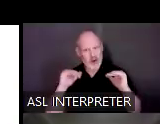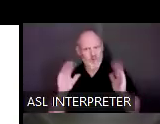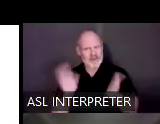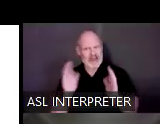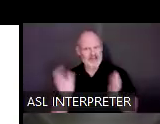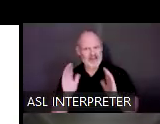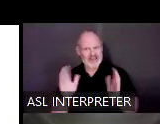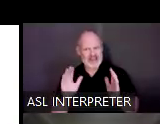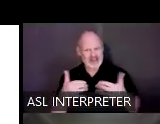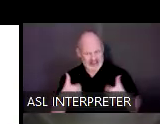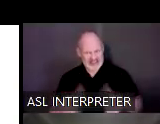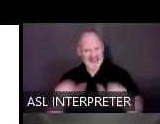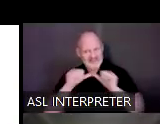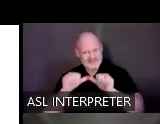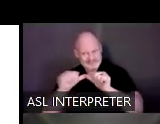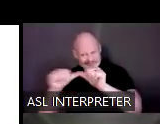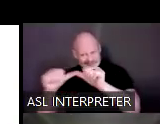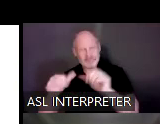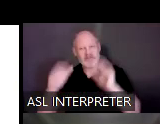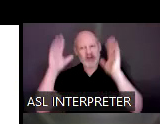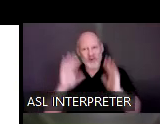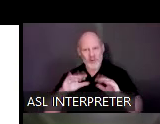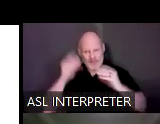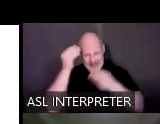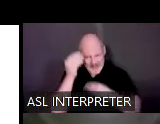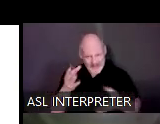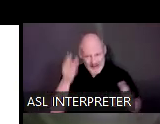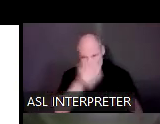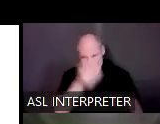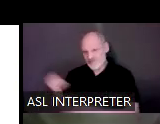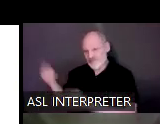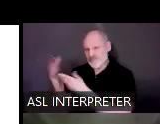we hope you bring this information back to your leadership team that you share these ideas with